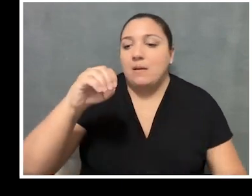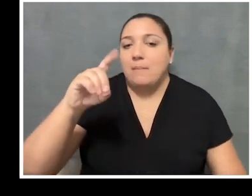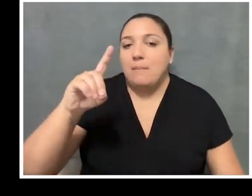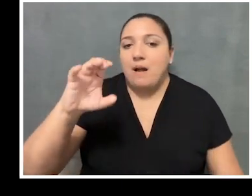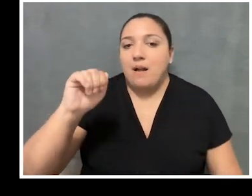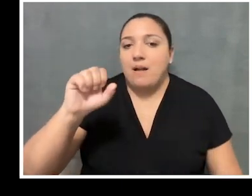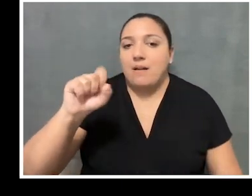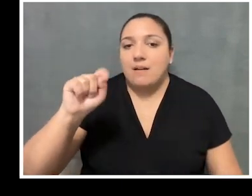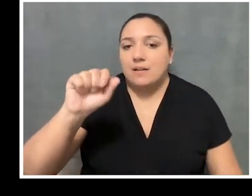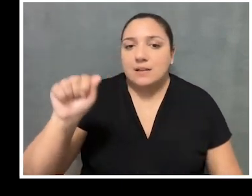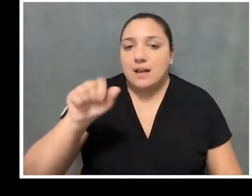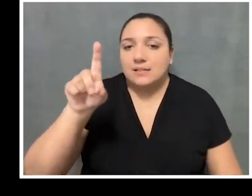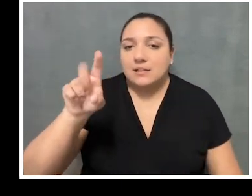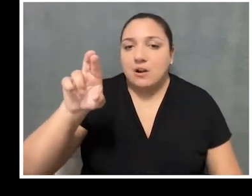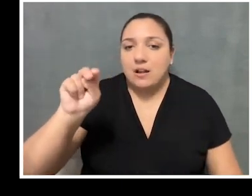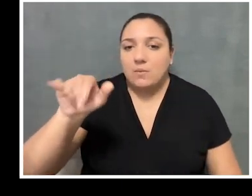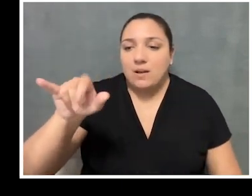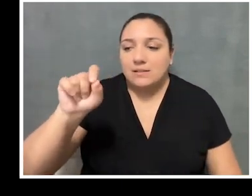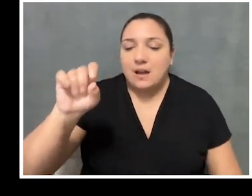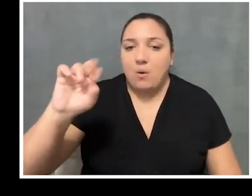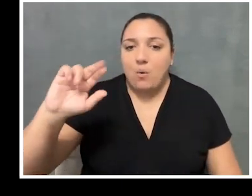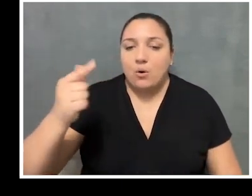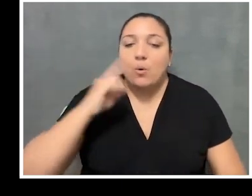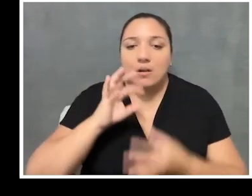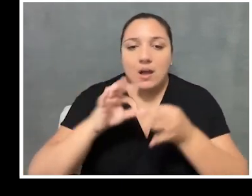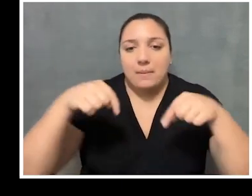please email podcast@drny.org